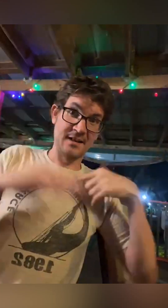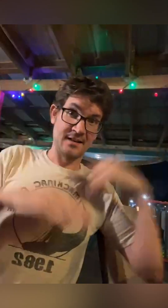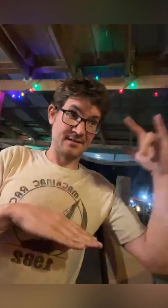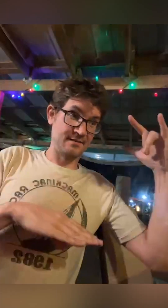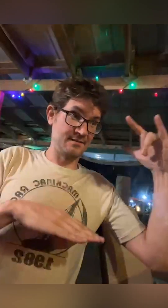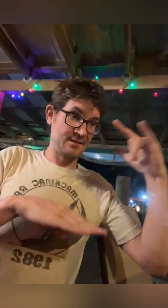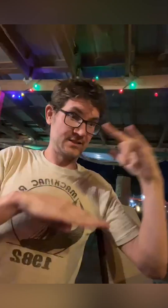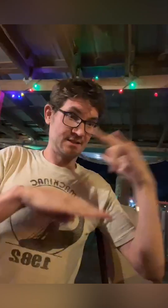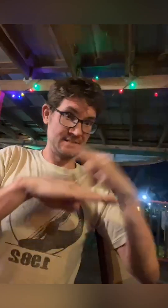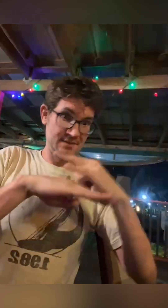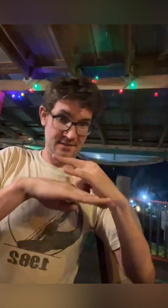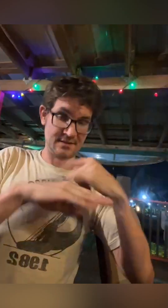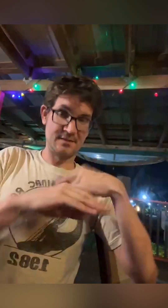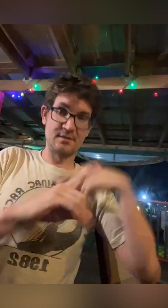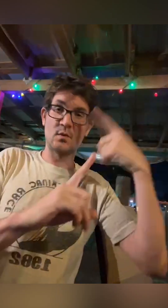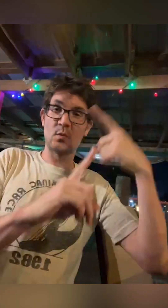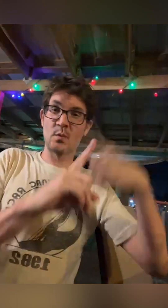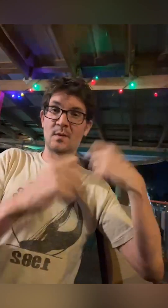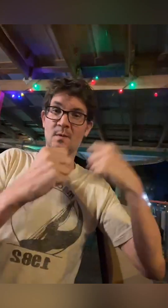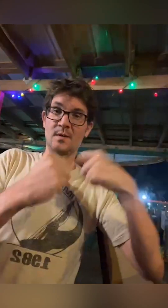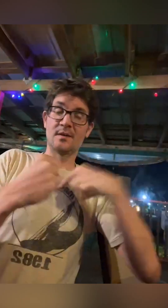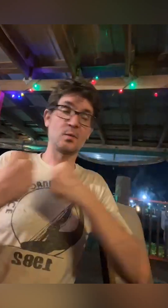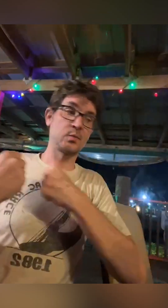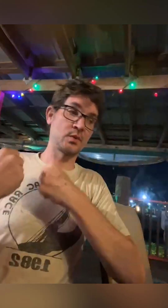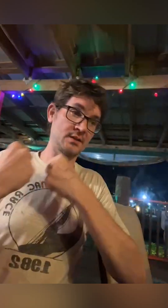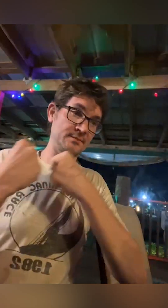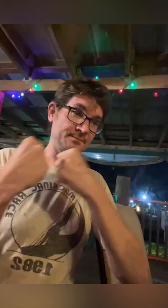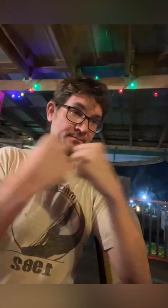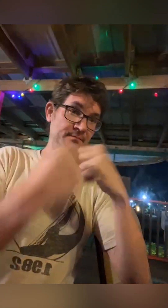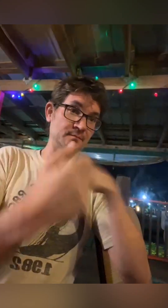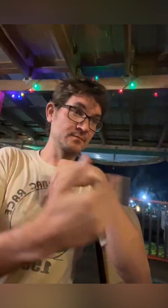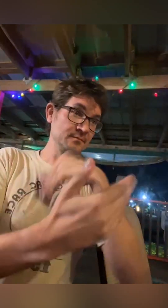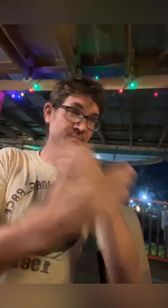I flew in, picked up a rental car, and drove all the way up here.